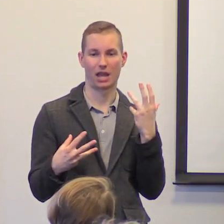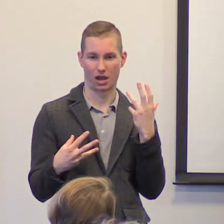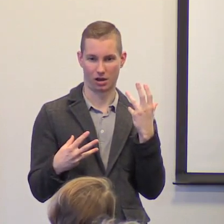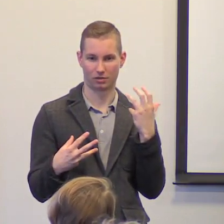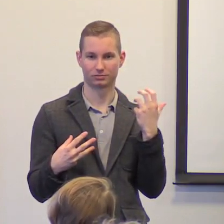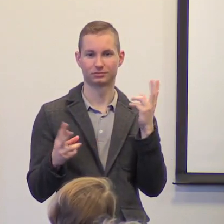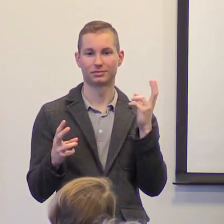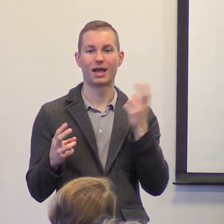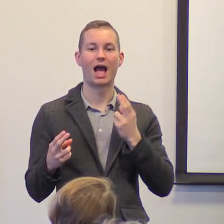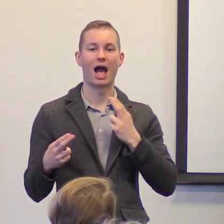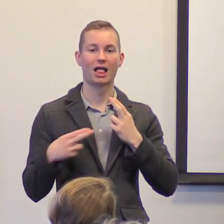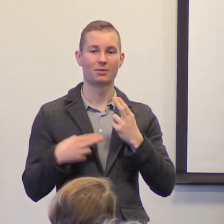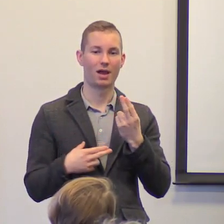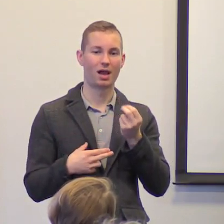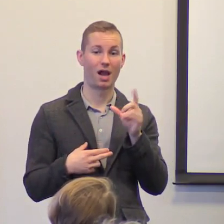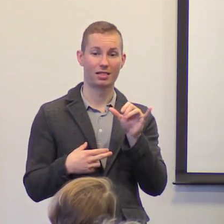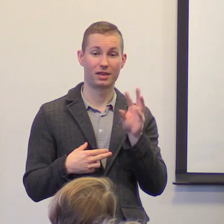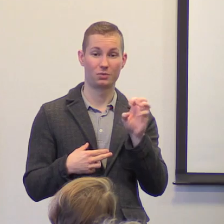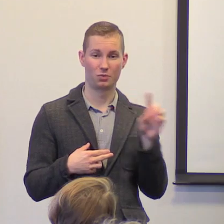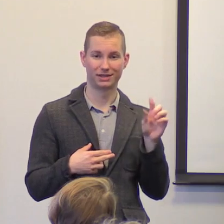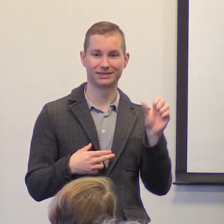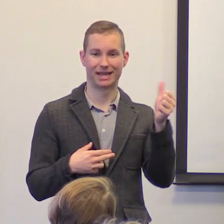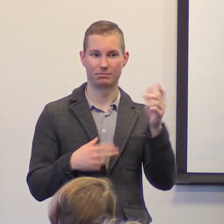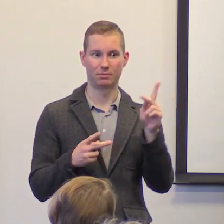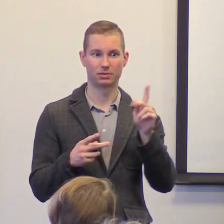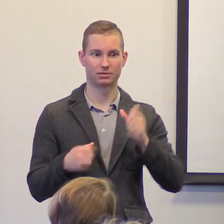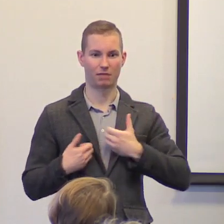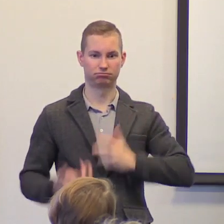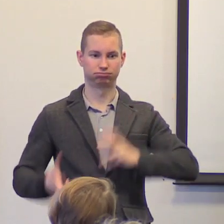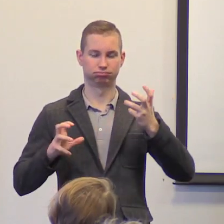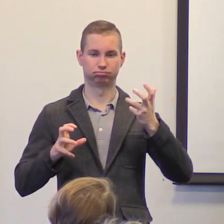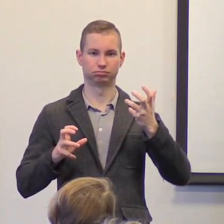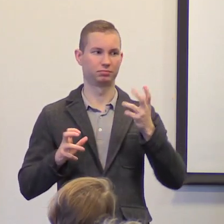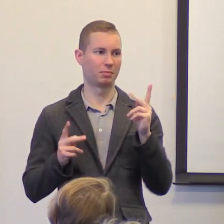Hollywood Ten where again, people's lives were upended because of this tremendous fear--emotional